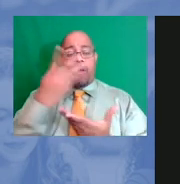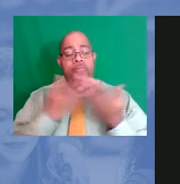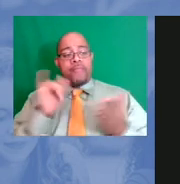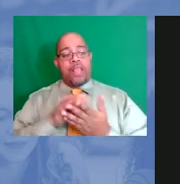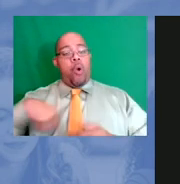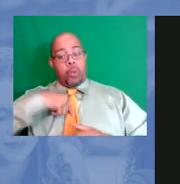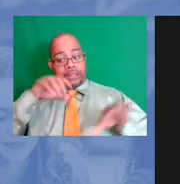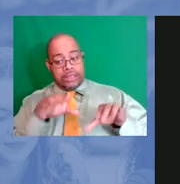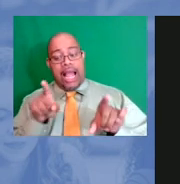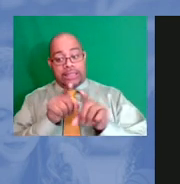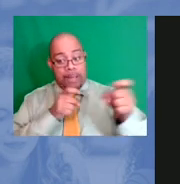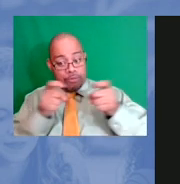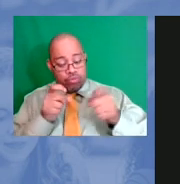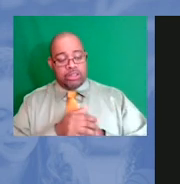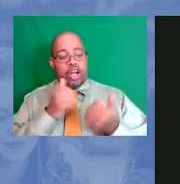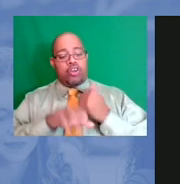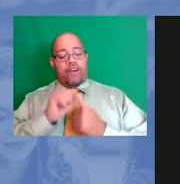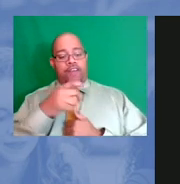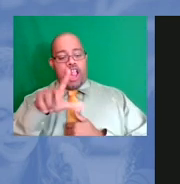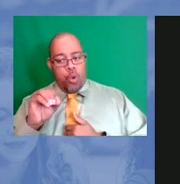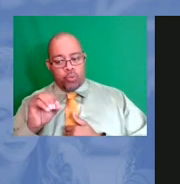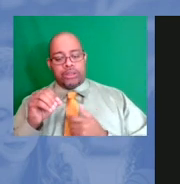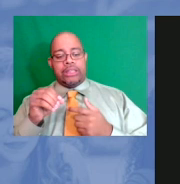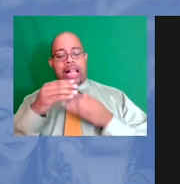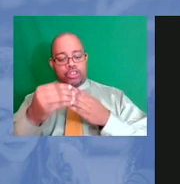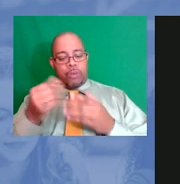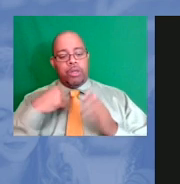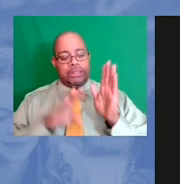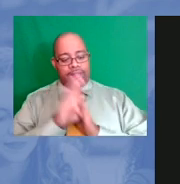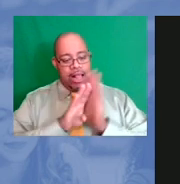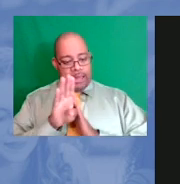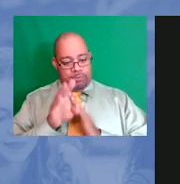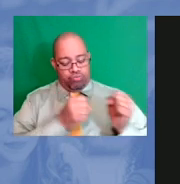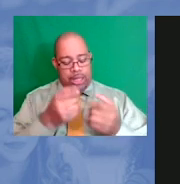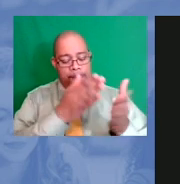UNDER MR. CARVALHO'S LEADERSHIP IS DEVELOP A STRATEGIC PLAN THAT HAS FIVE BASIC PILLARS